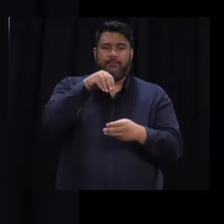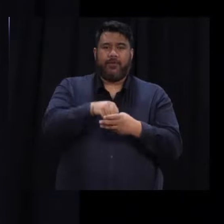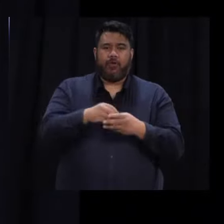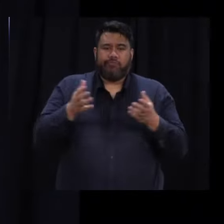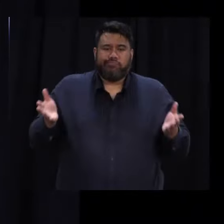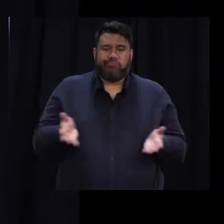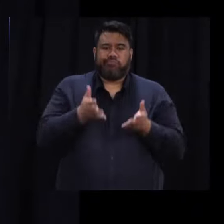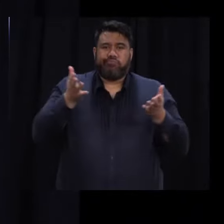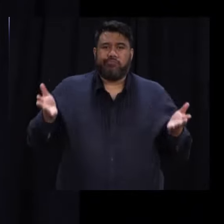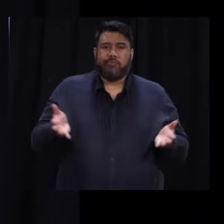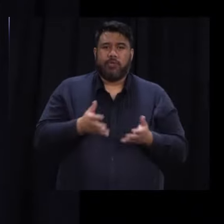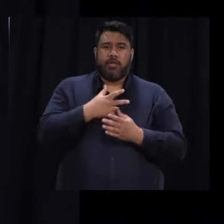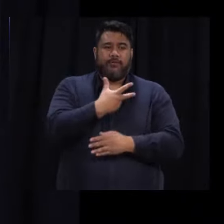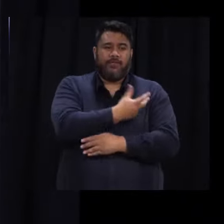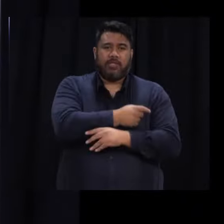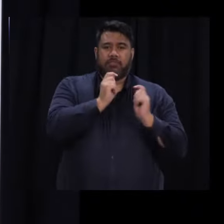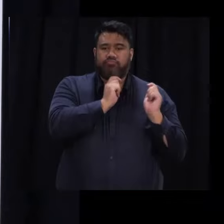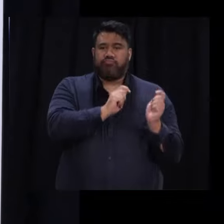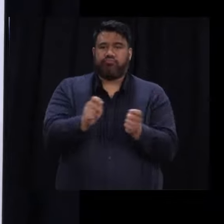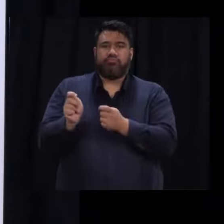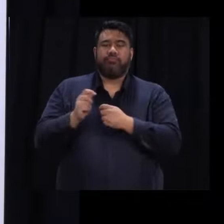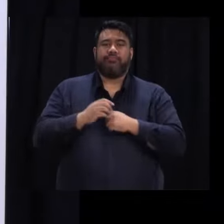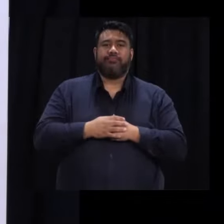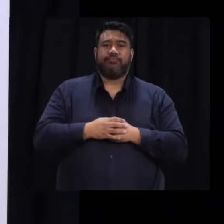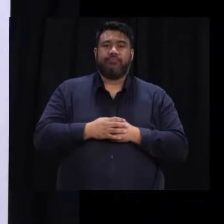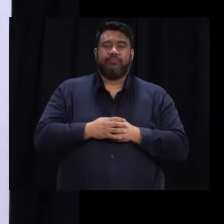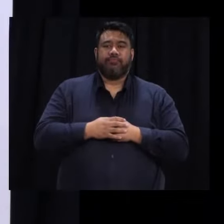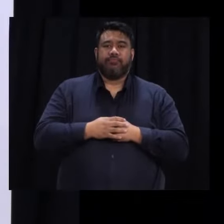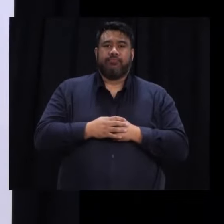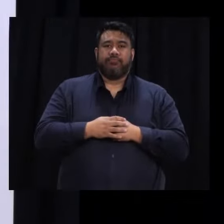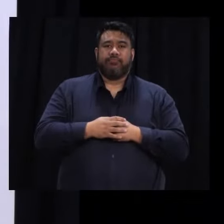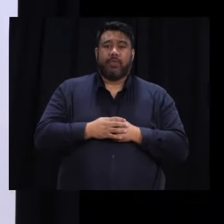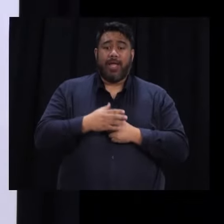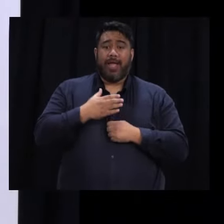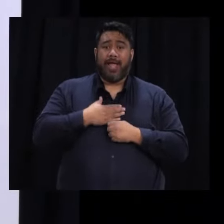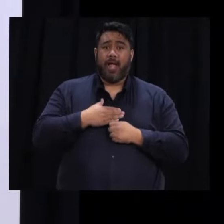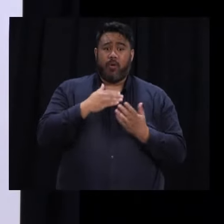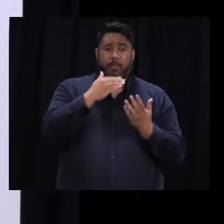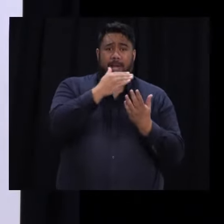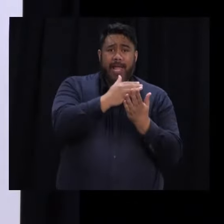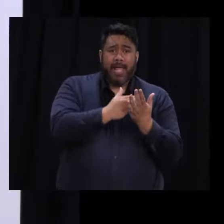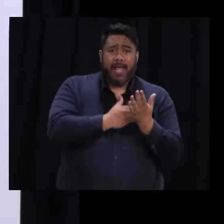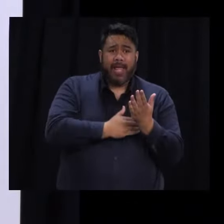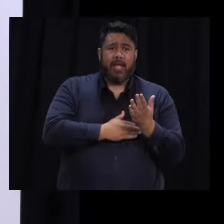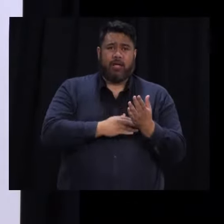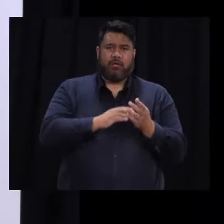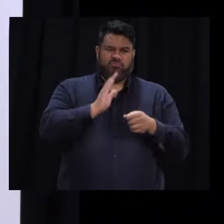genuinely want to thank all New Zealanders who are part of the vaccination program. Ramping up